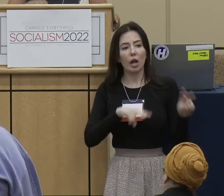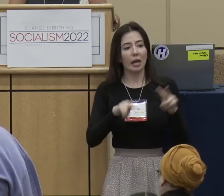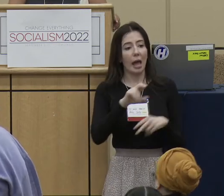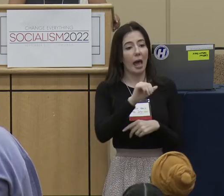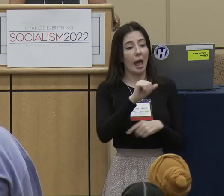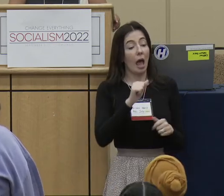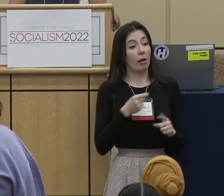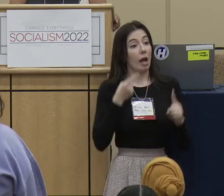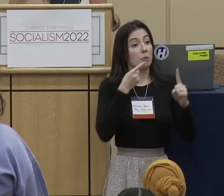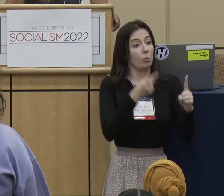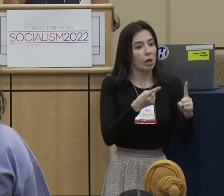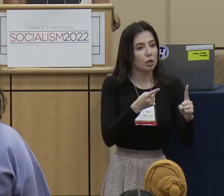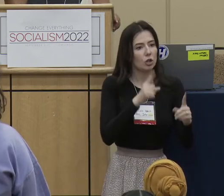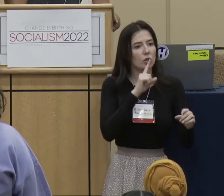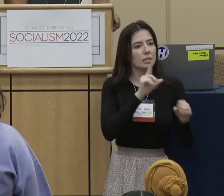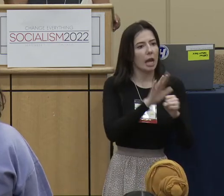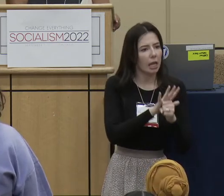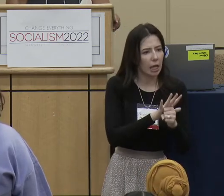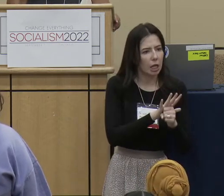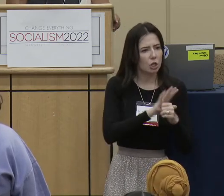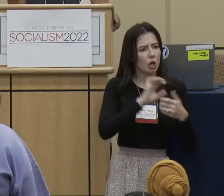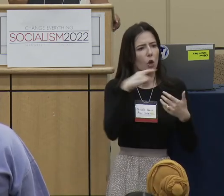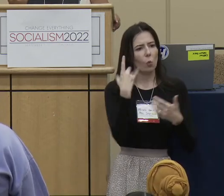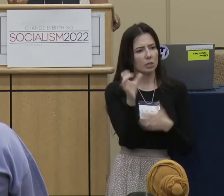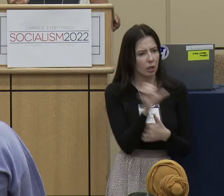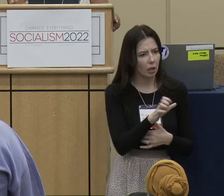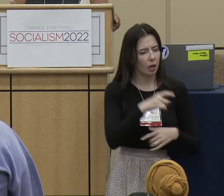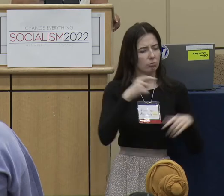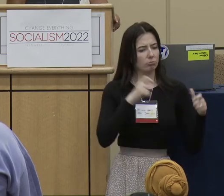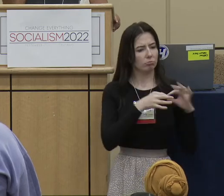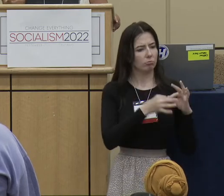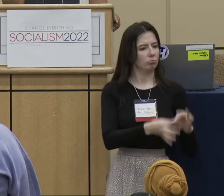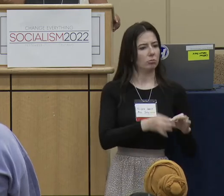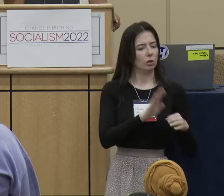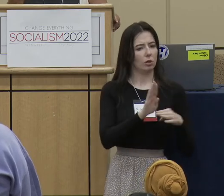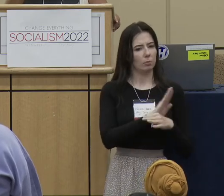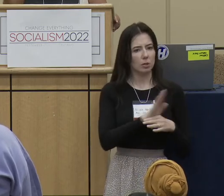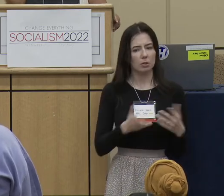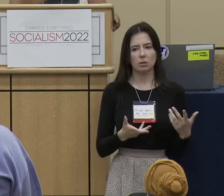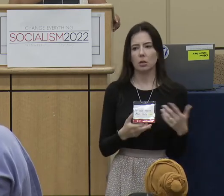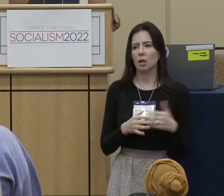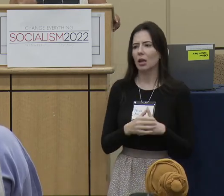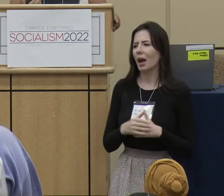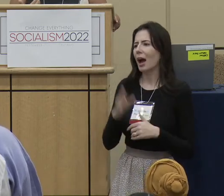businesses understanding that tension of aspirational and identification, versus what is the real contours of their